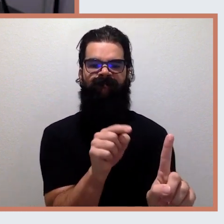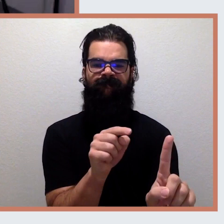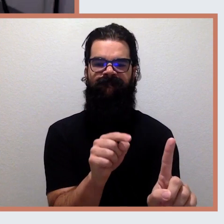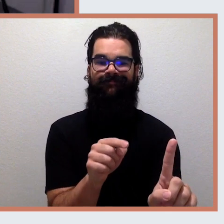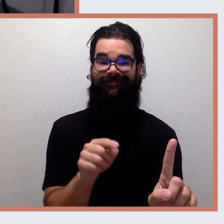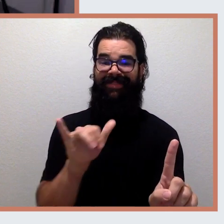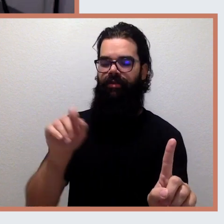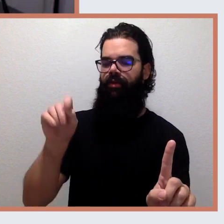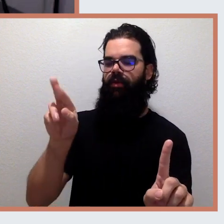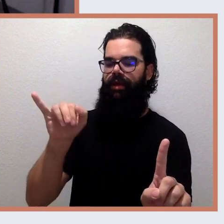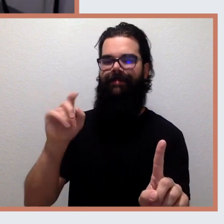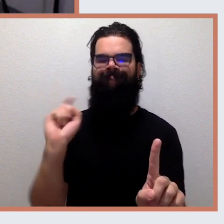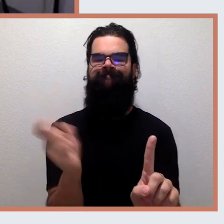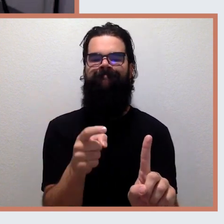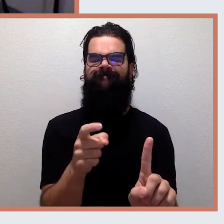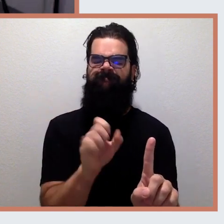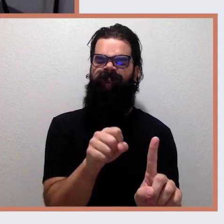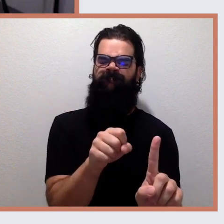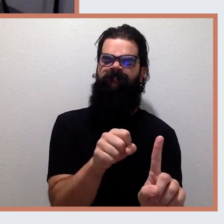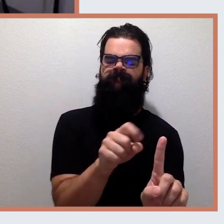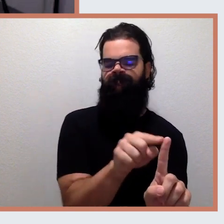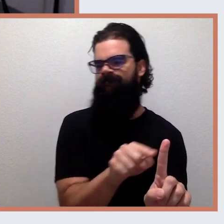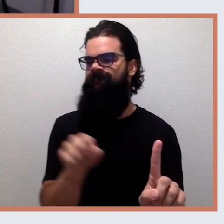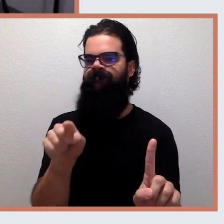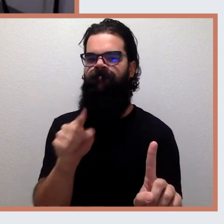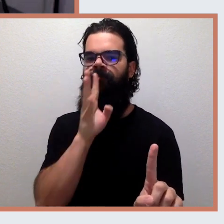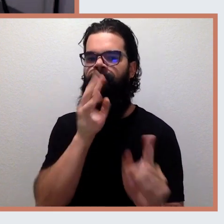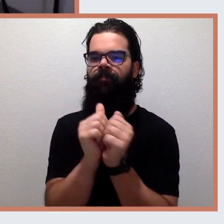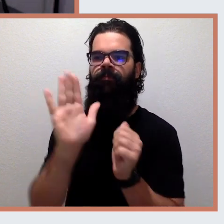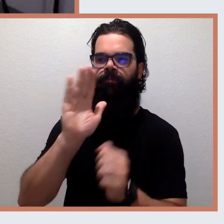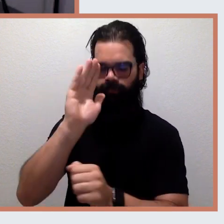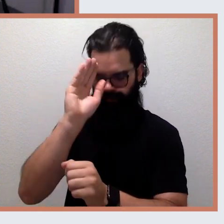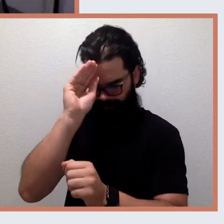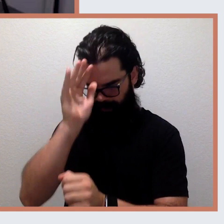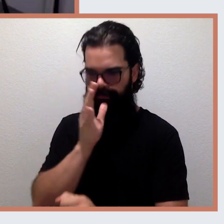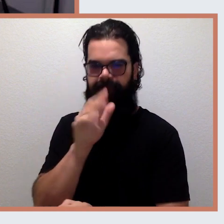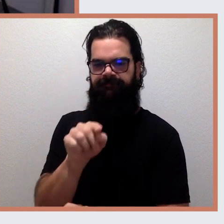So Tori kind of took me under her wing, guided me, and then she told my parents, "I think your son has a gift,